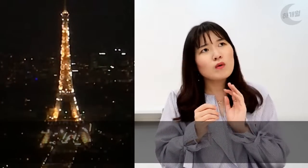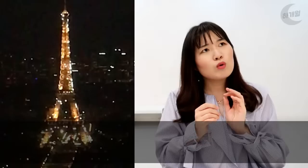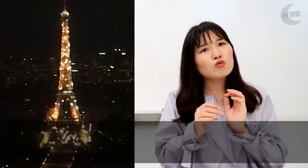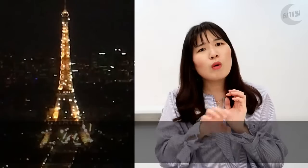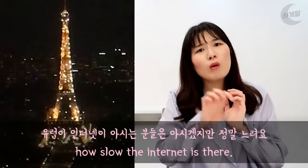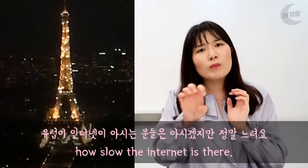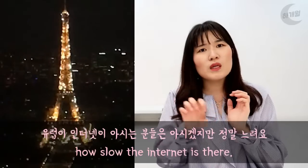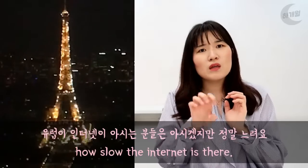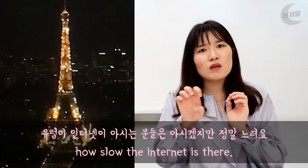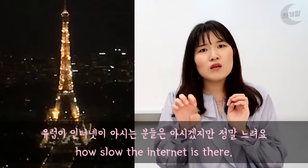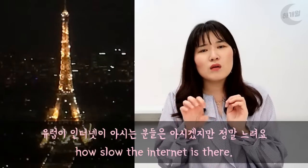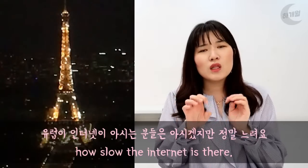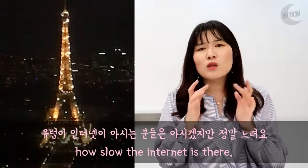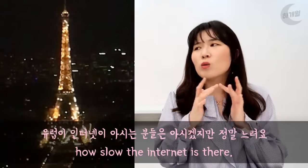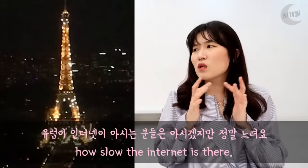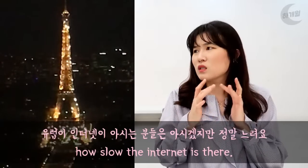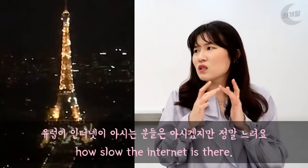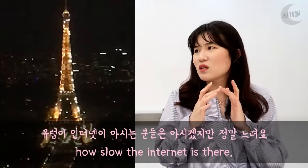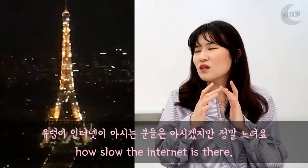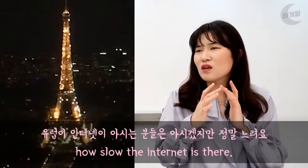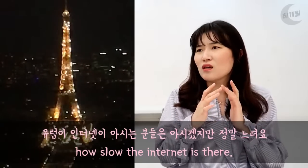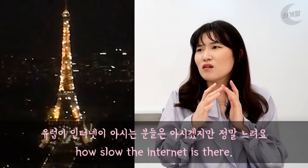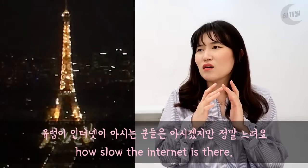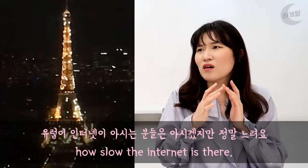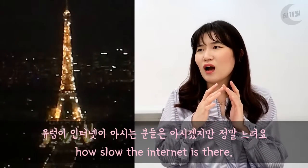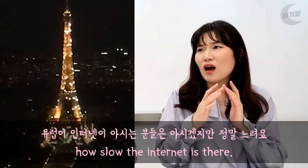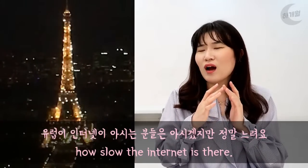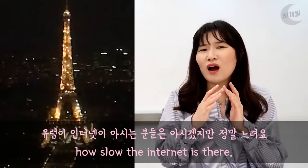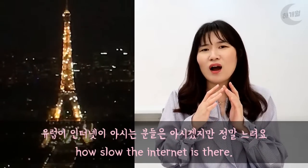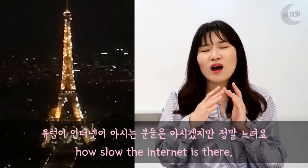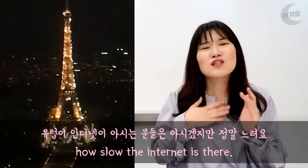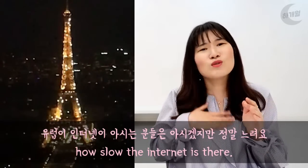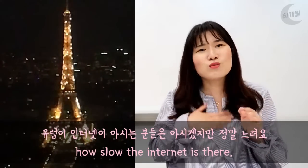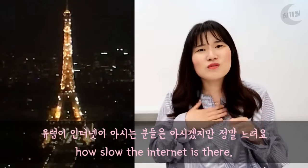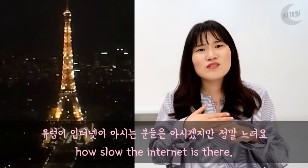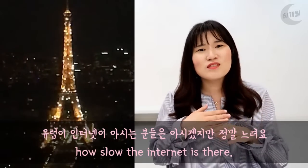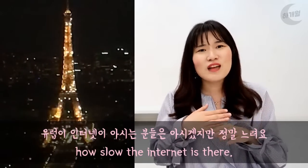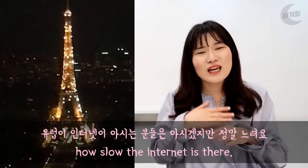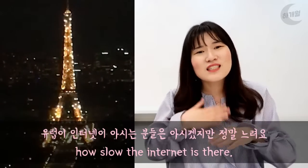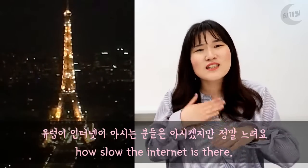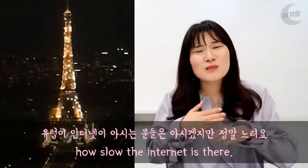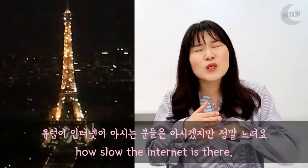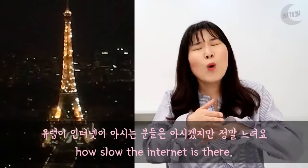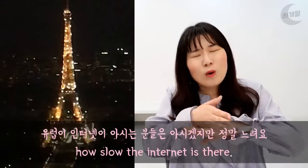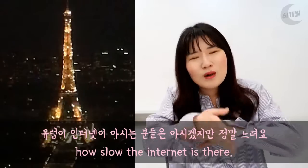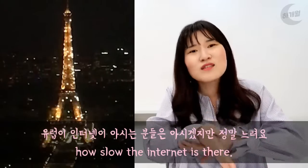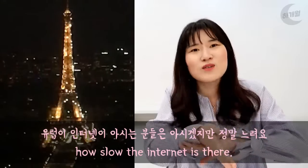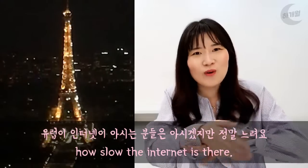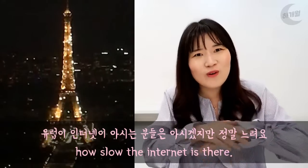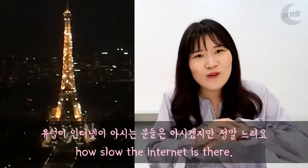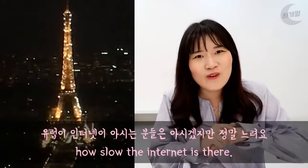how slow the internet is there.